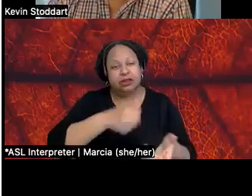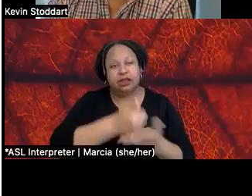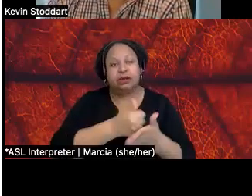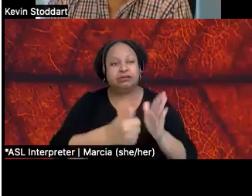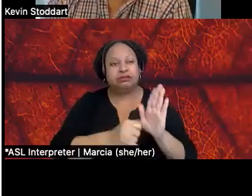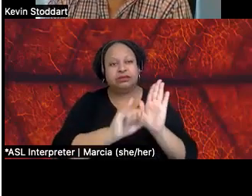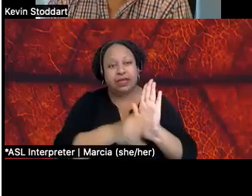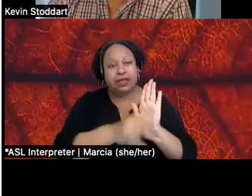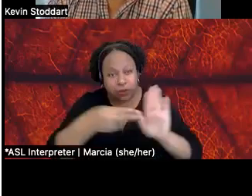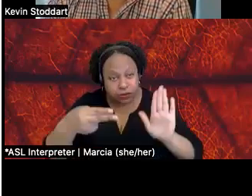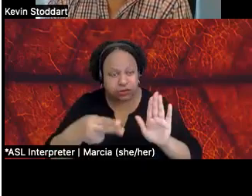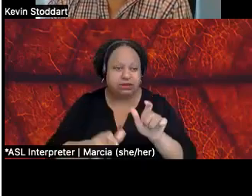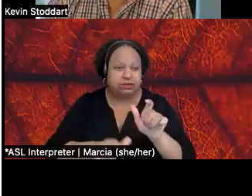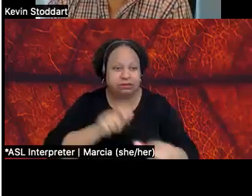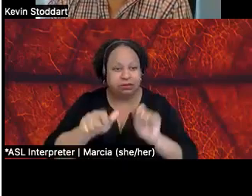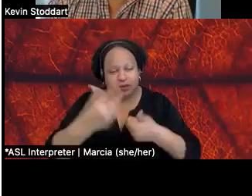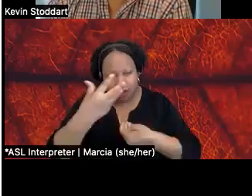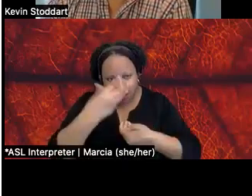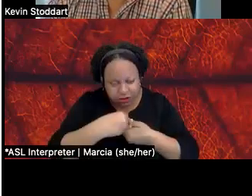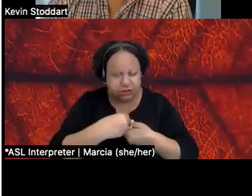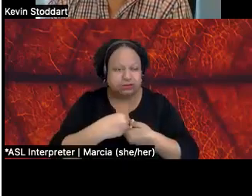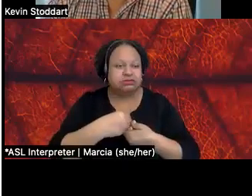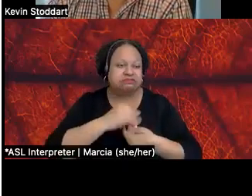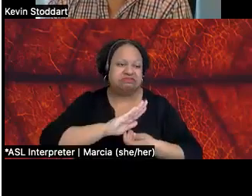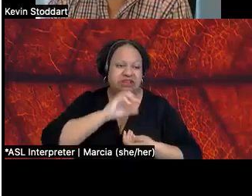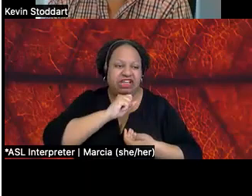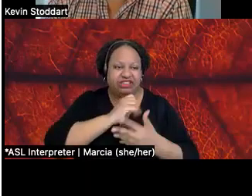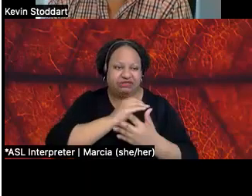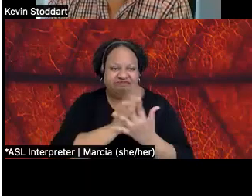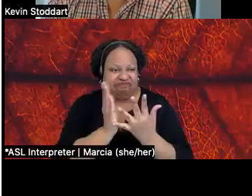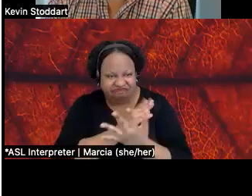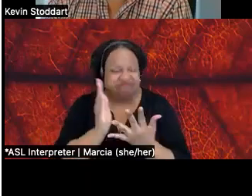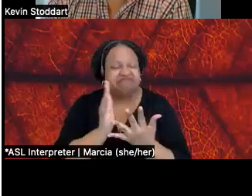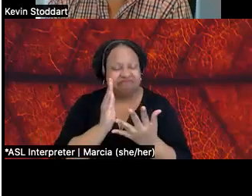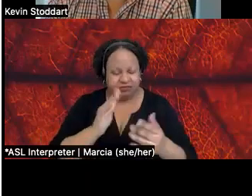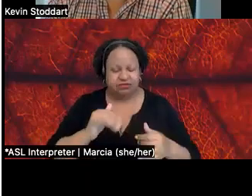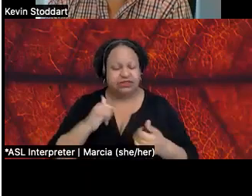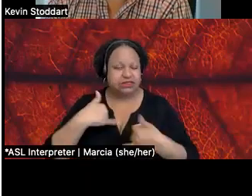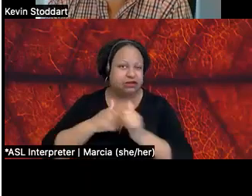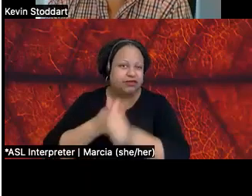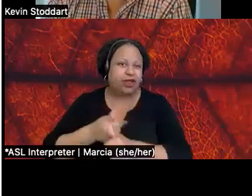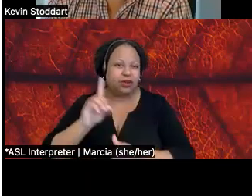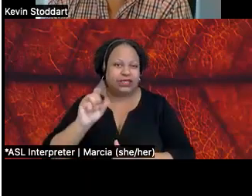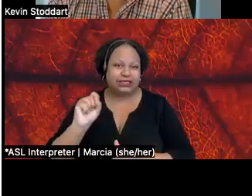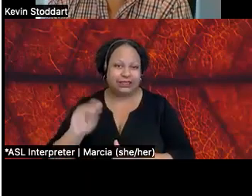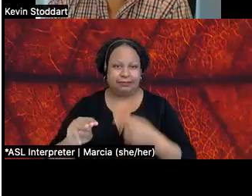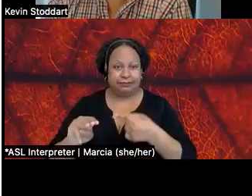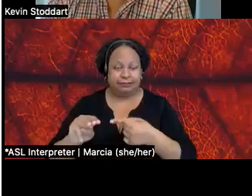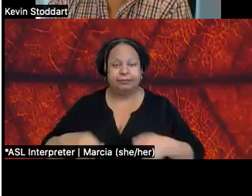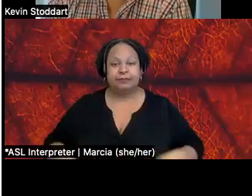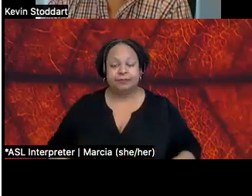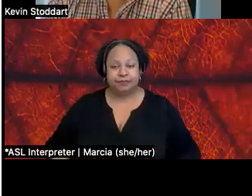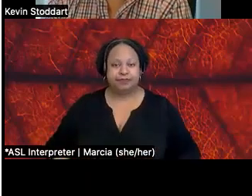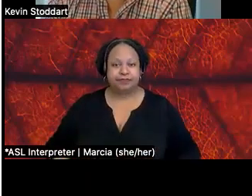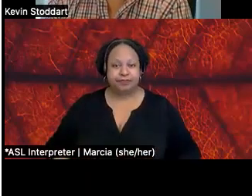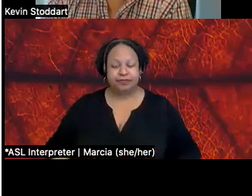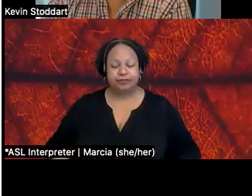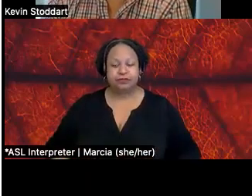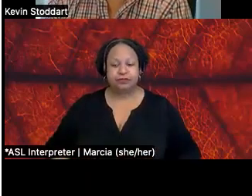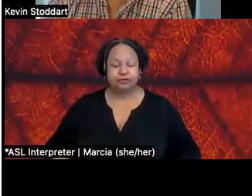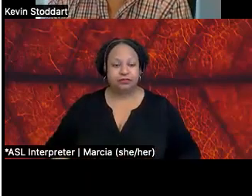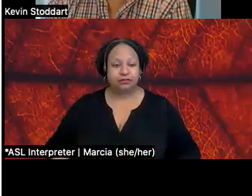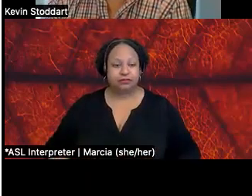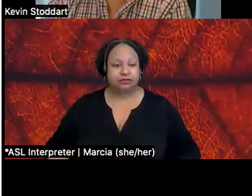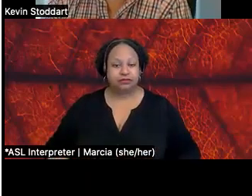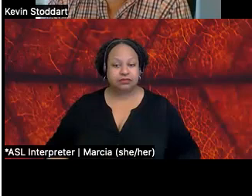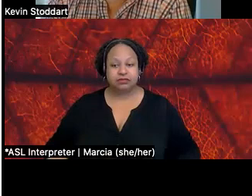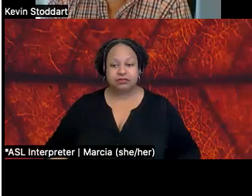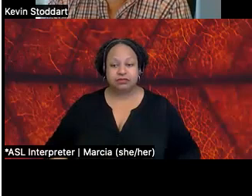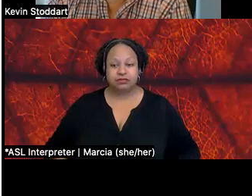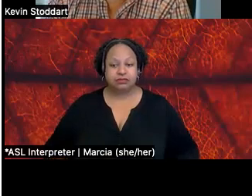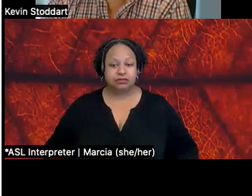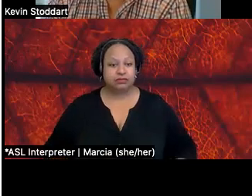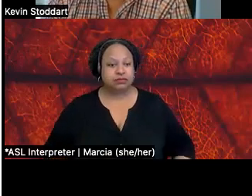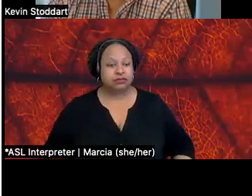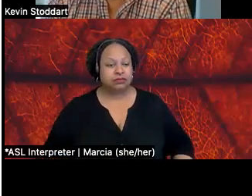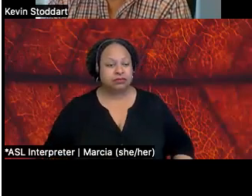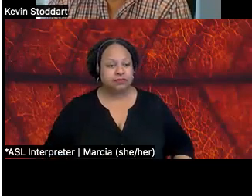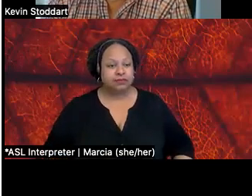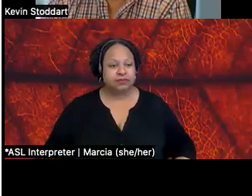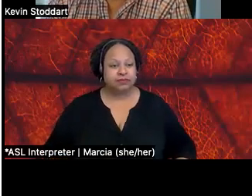We're really looking at major difficulties in social communication and social interaction.